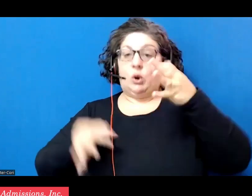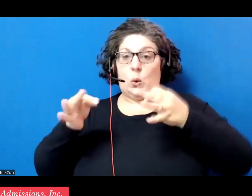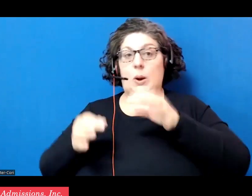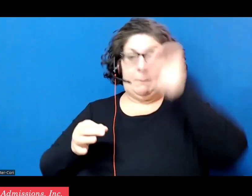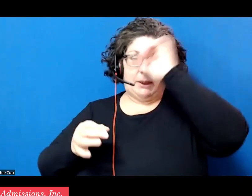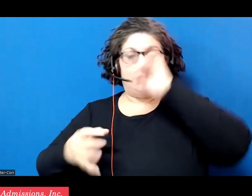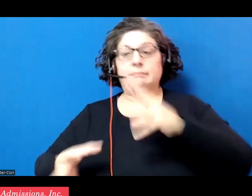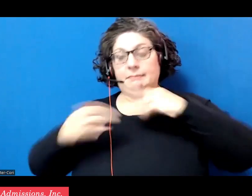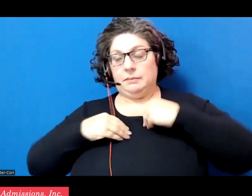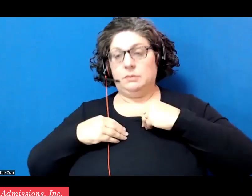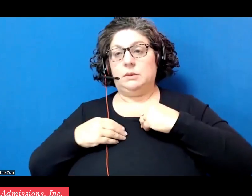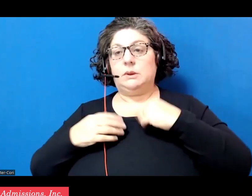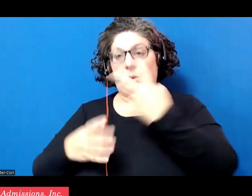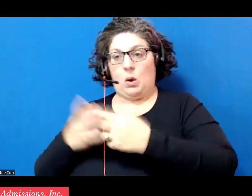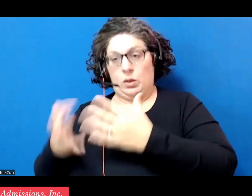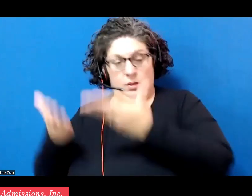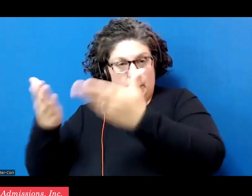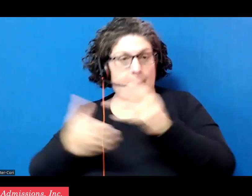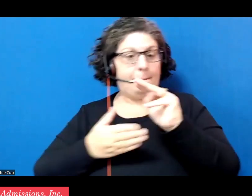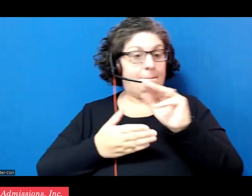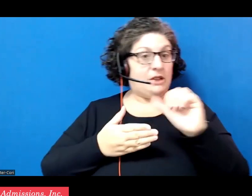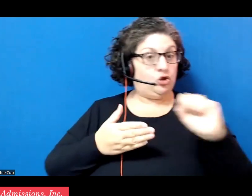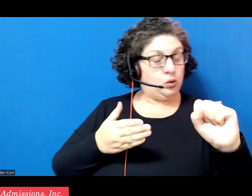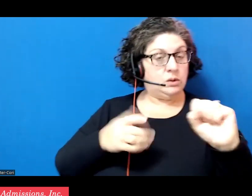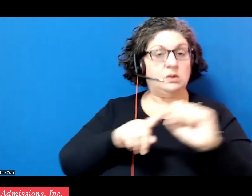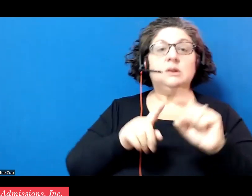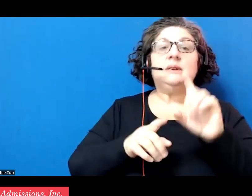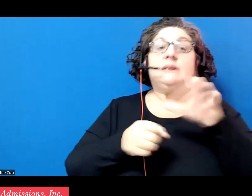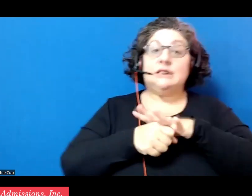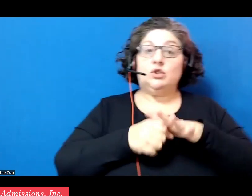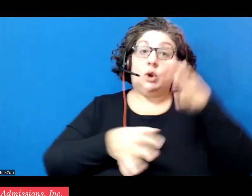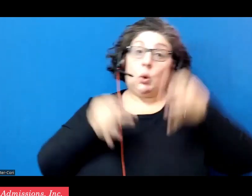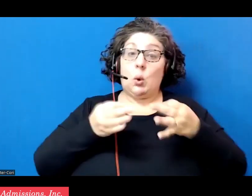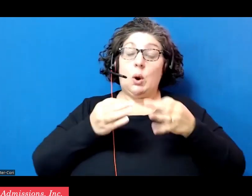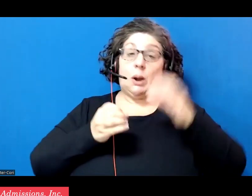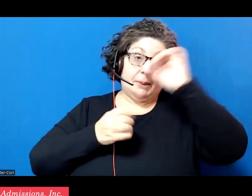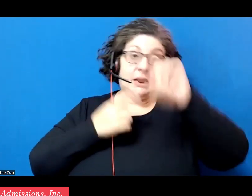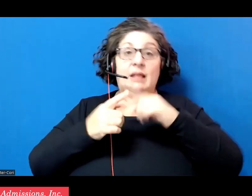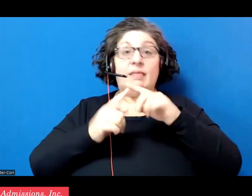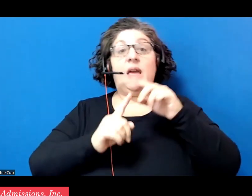In Massachusetts, it was a district court opinion and then Court of Appeals basically